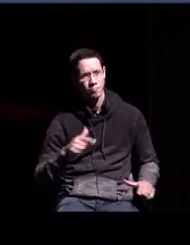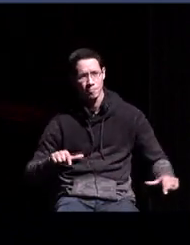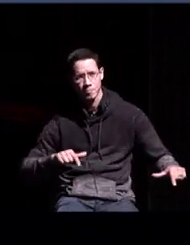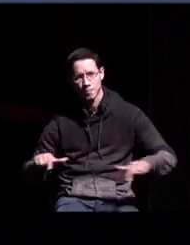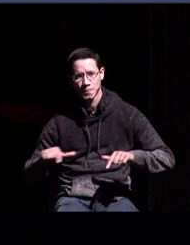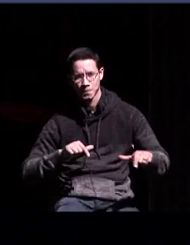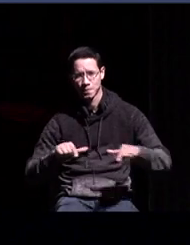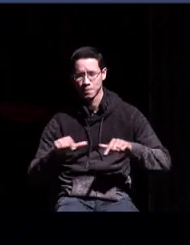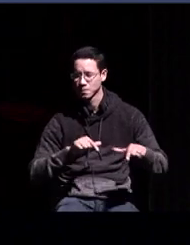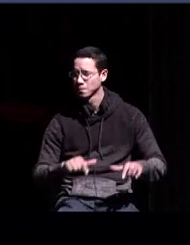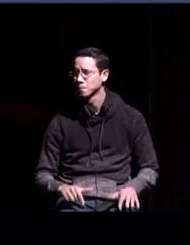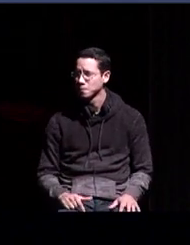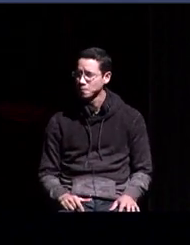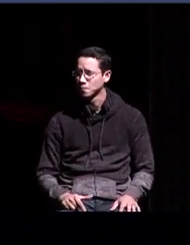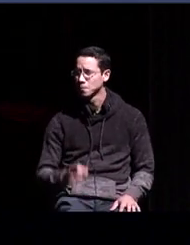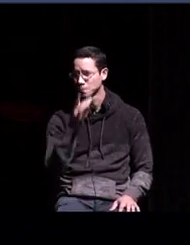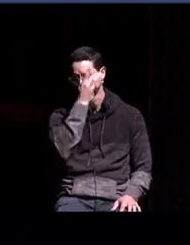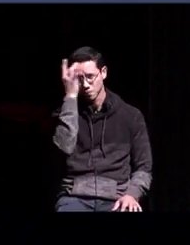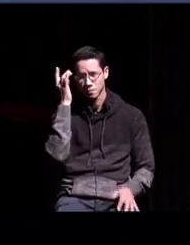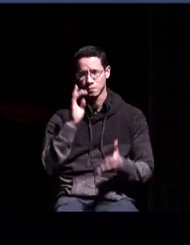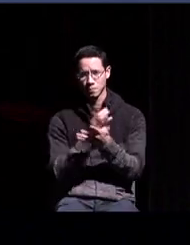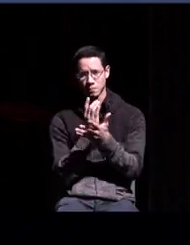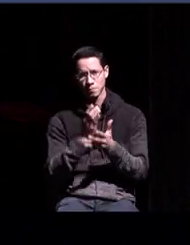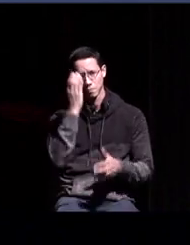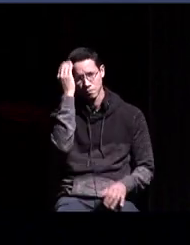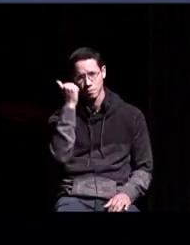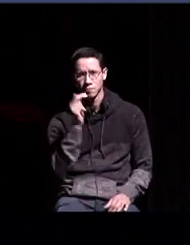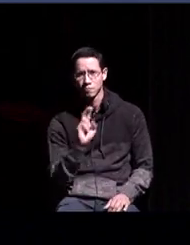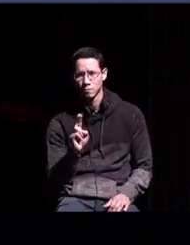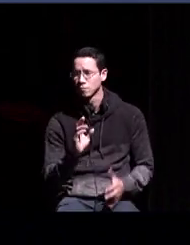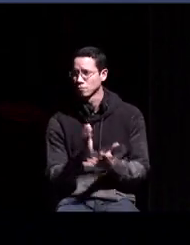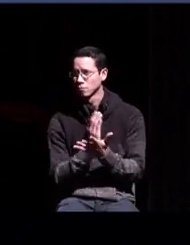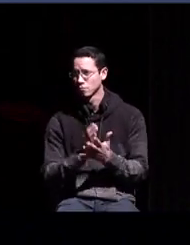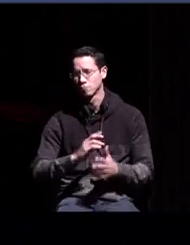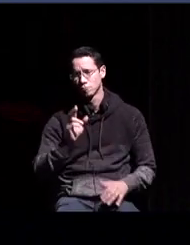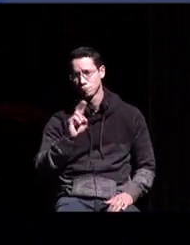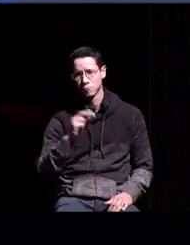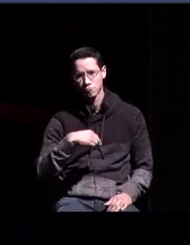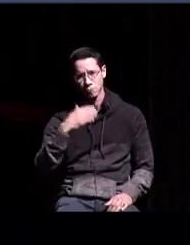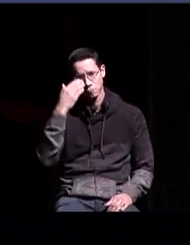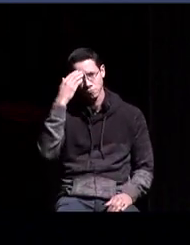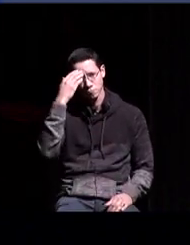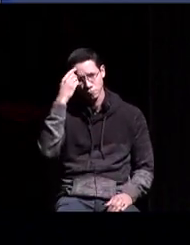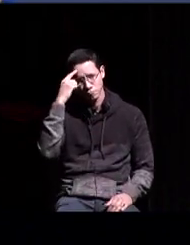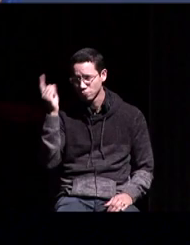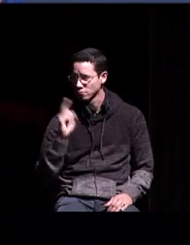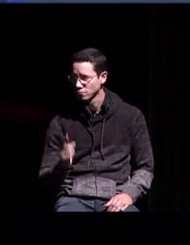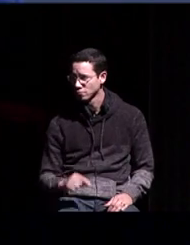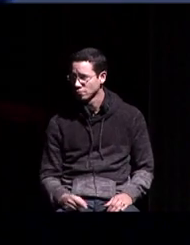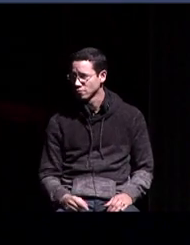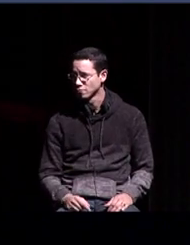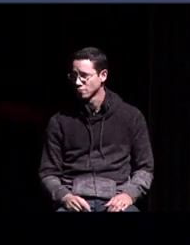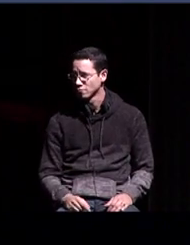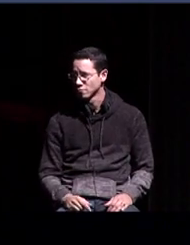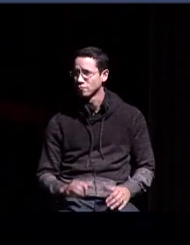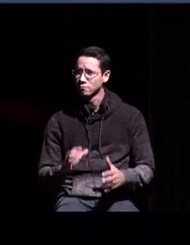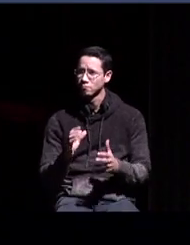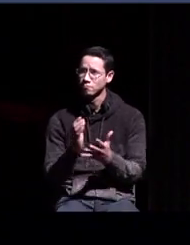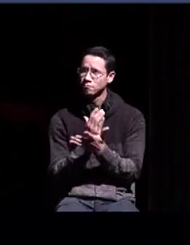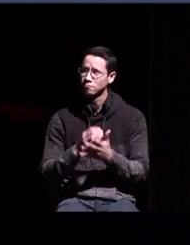I know the names of some of them, and of some others I don’t, But someone is taking care of the lights, the sound.